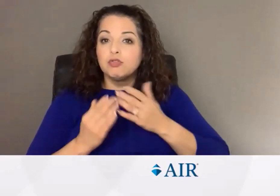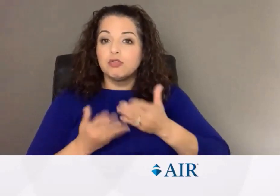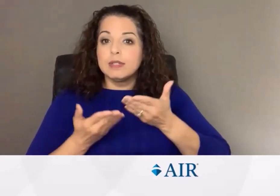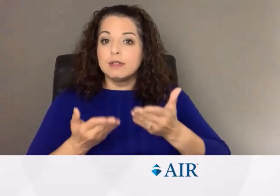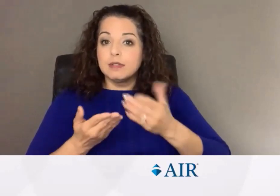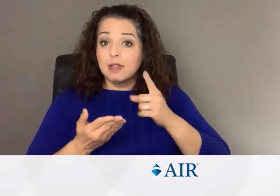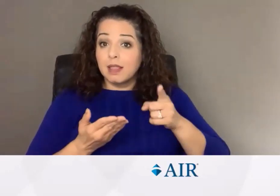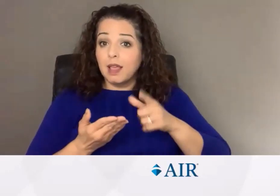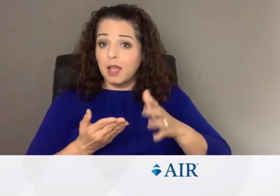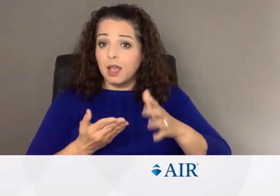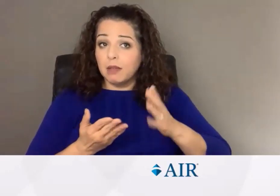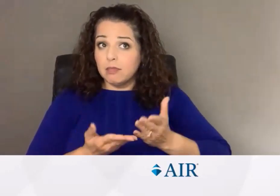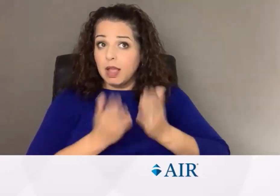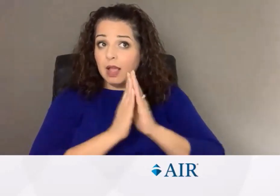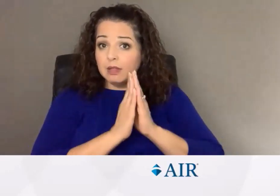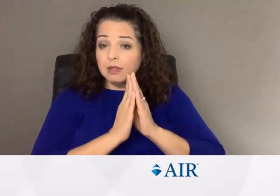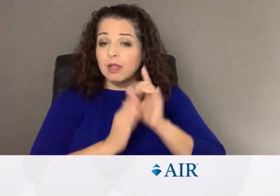be interesting to explore.